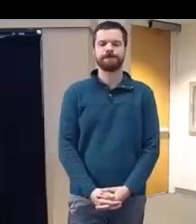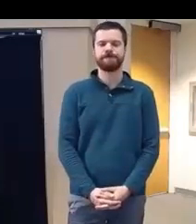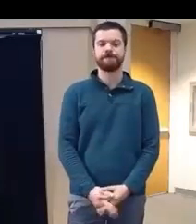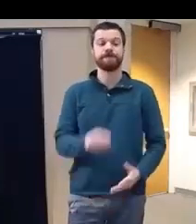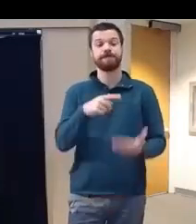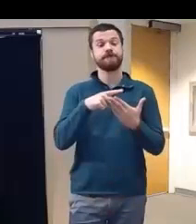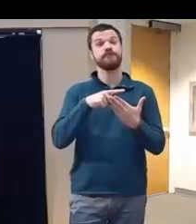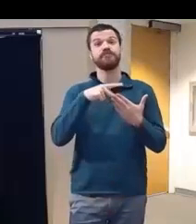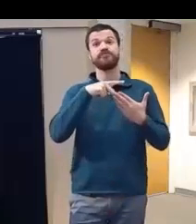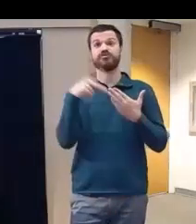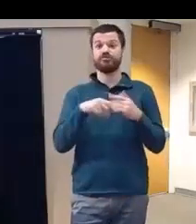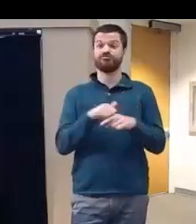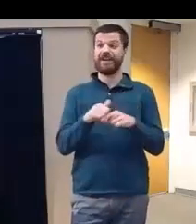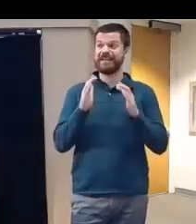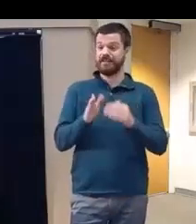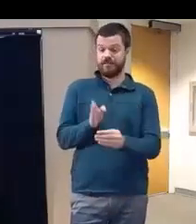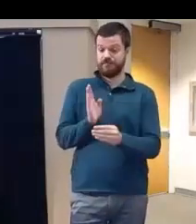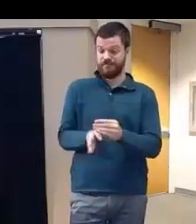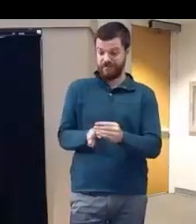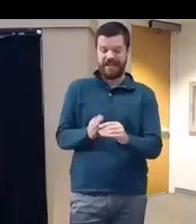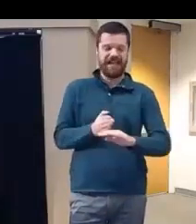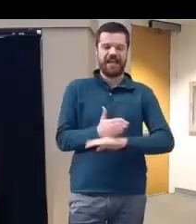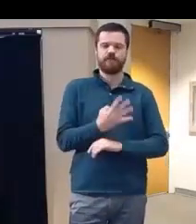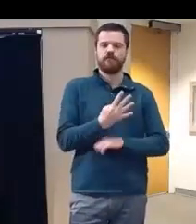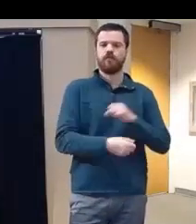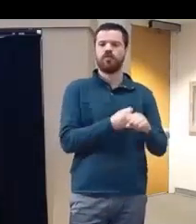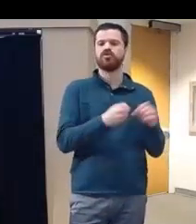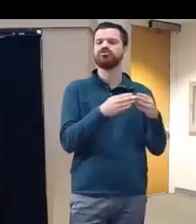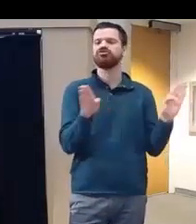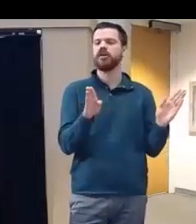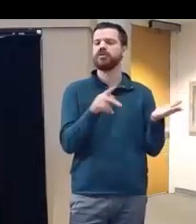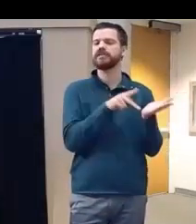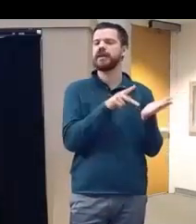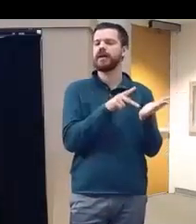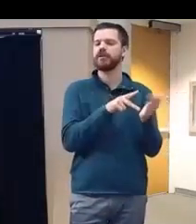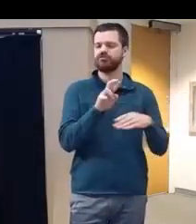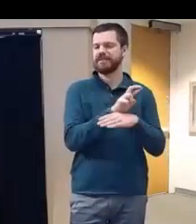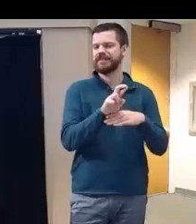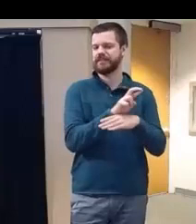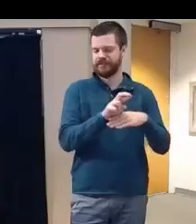trainees complete the program after doing four years of General Psychiatry residency and it